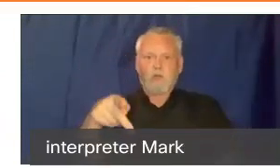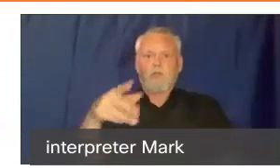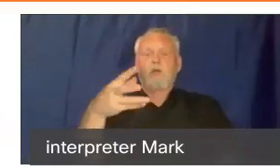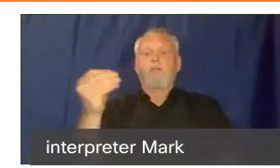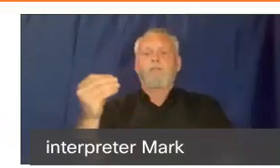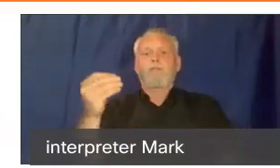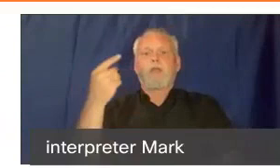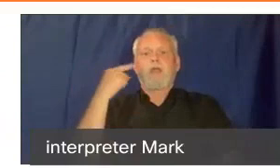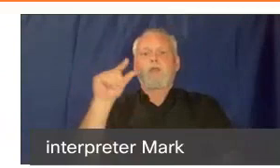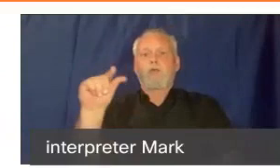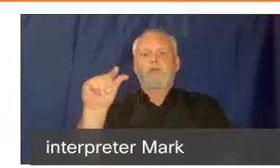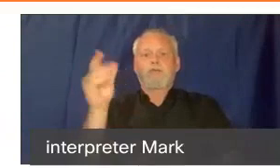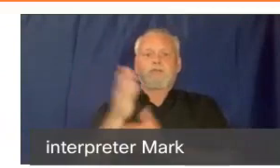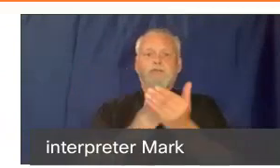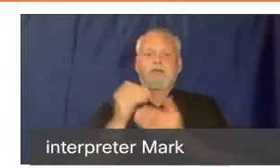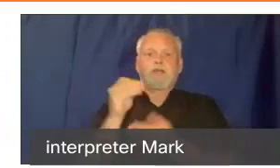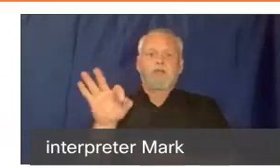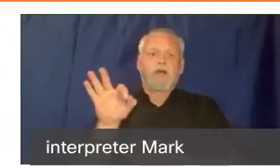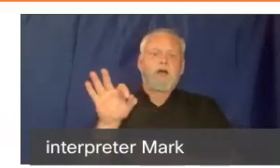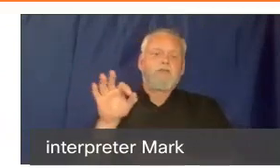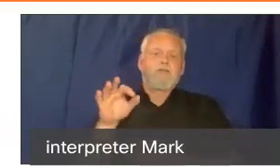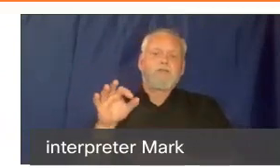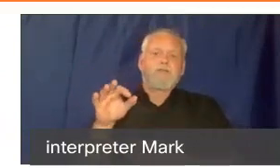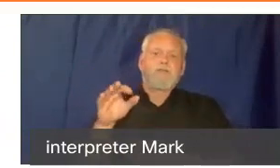Little sections of, uh, sidewalk.